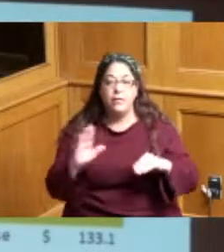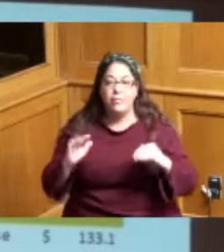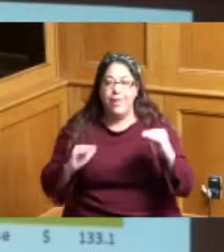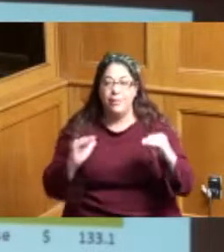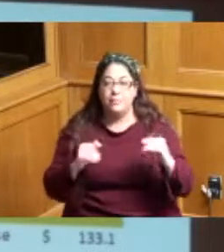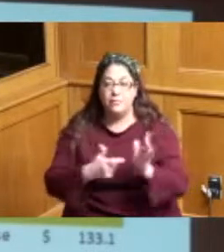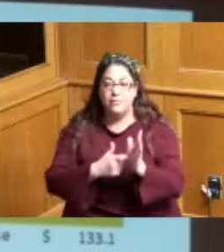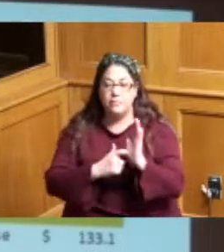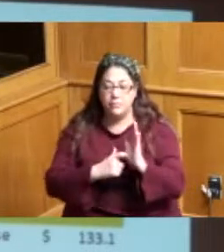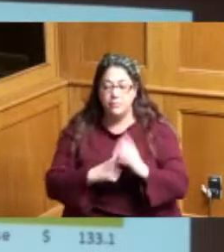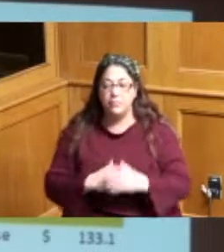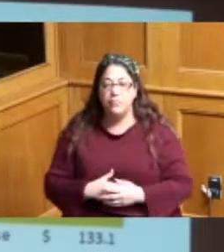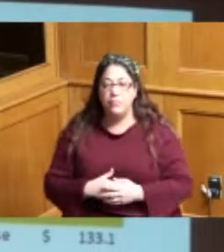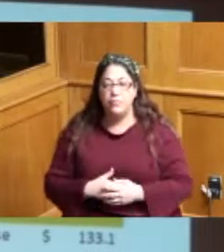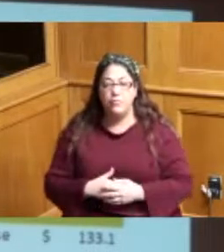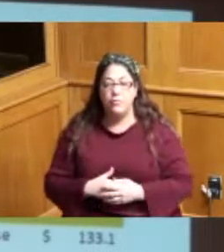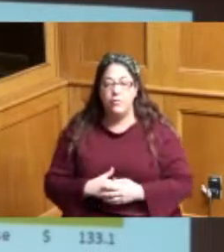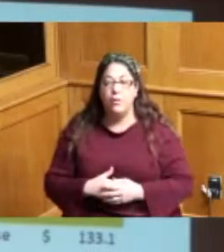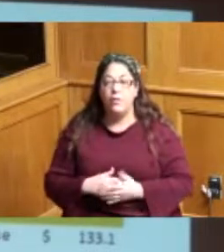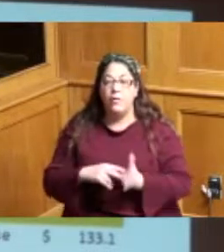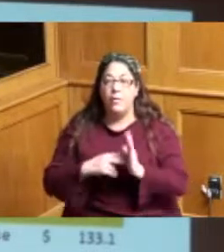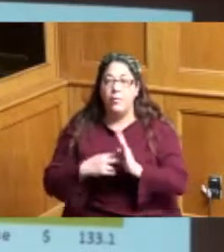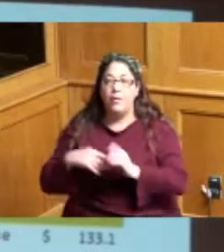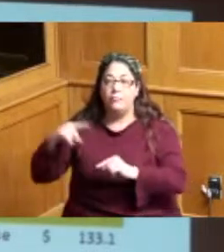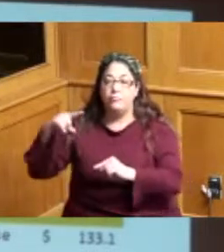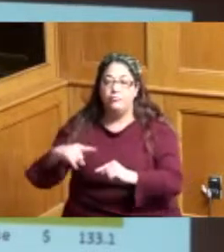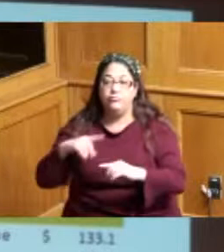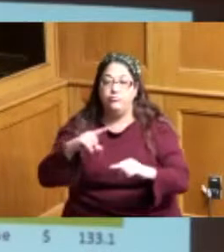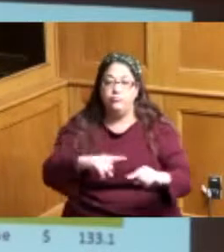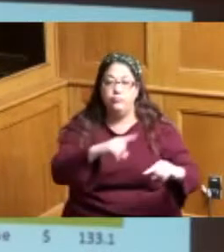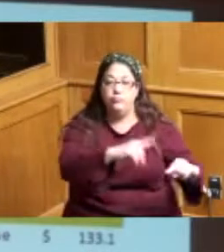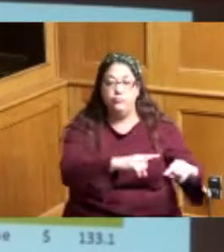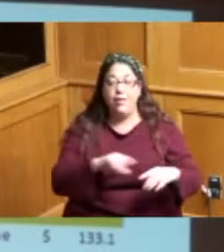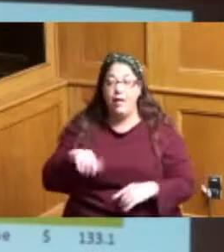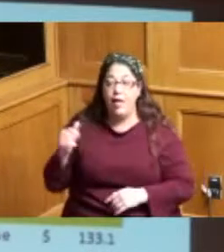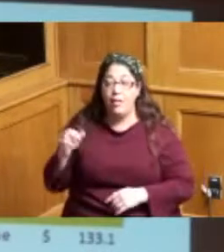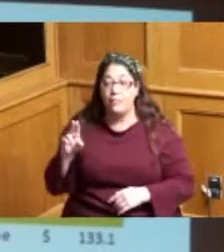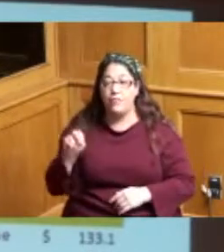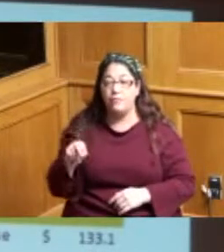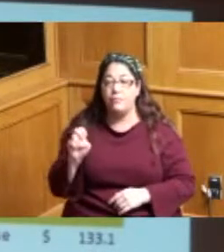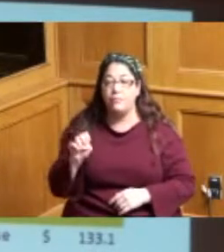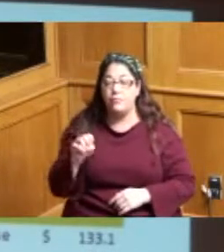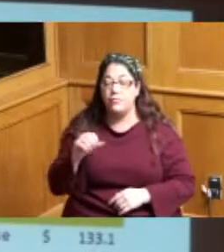then are reduced by any other sources of revenue that aren't rate revenue such as